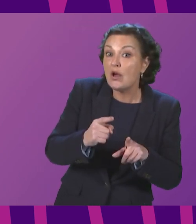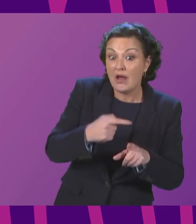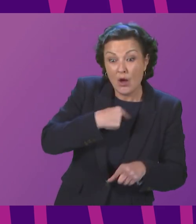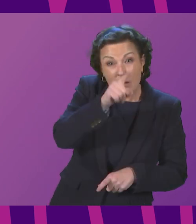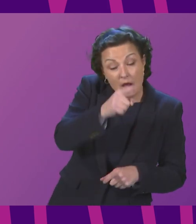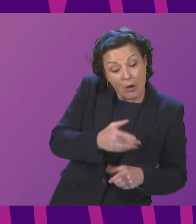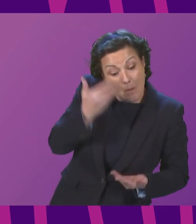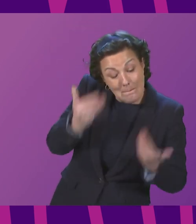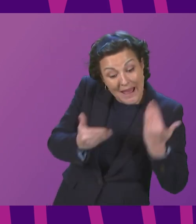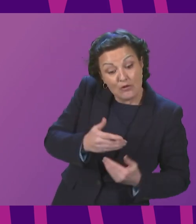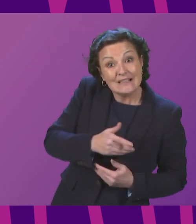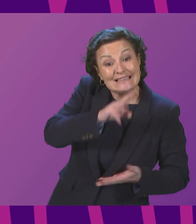level since 2009, partly because of that additional recruitment.